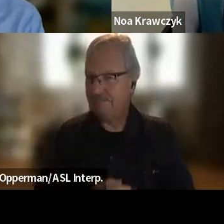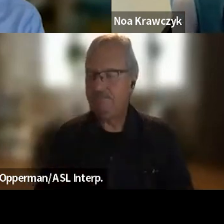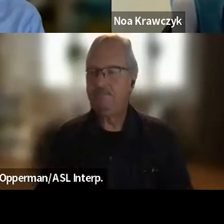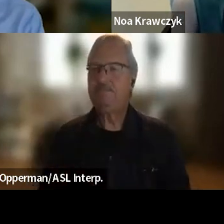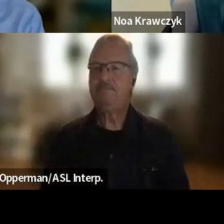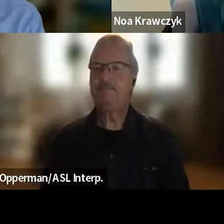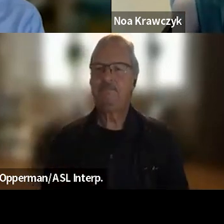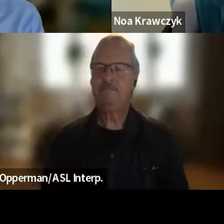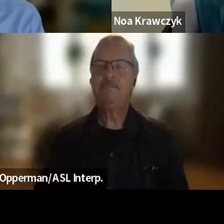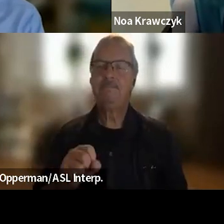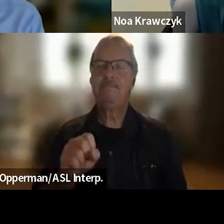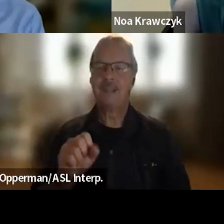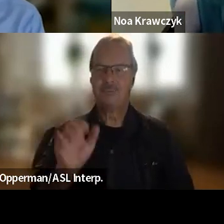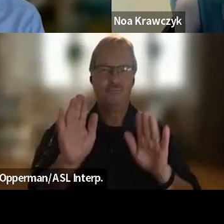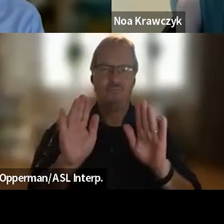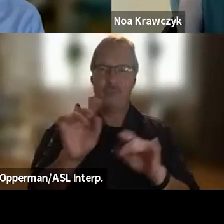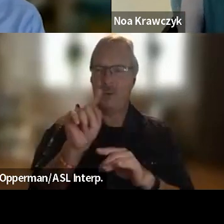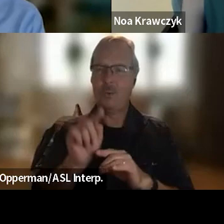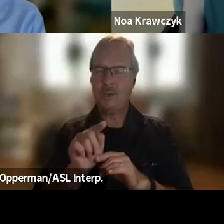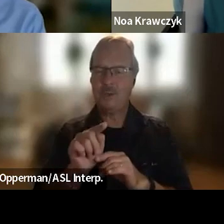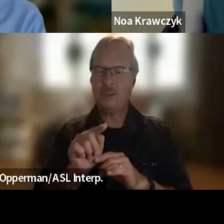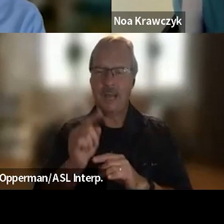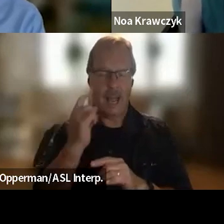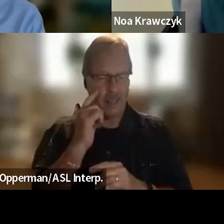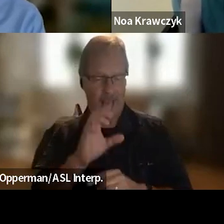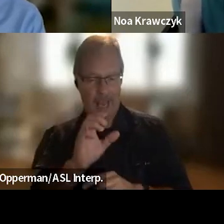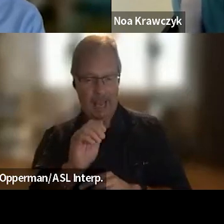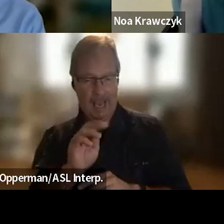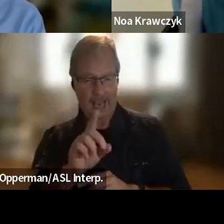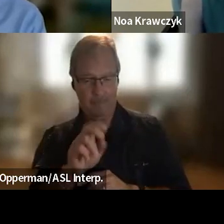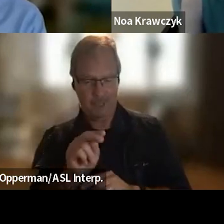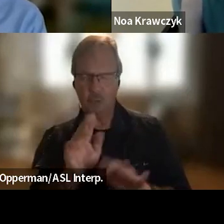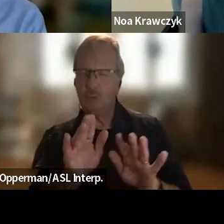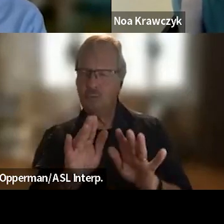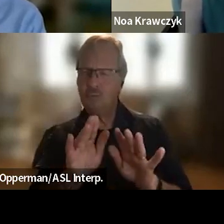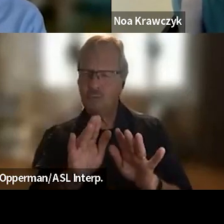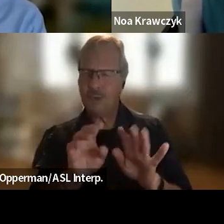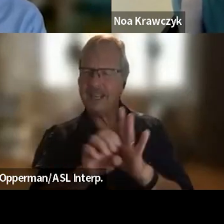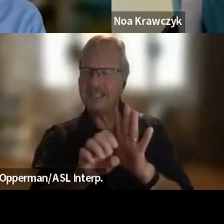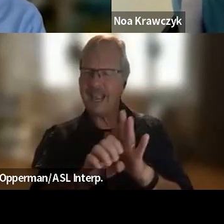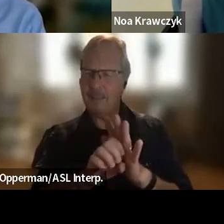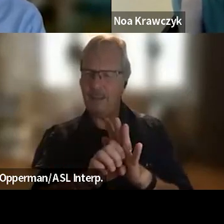Yeah, that's a great question. So I think Camden's a great example of kind of data collection and tracking their own outcomes.